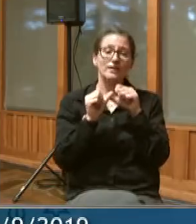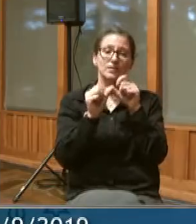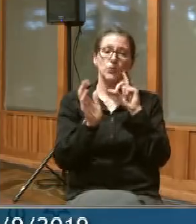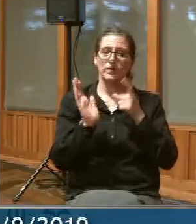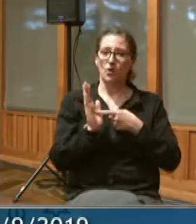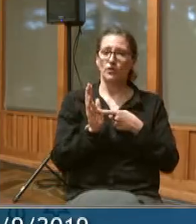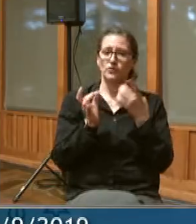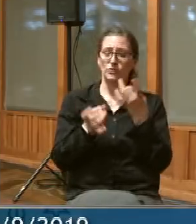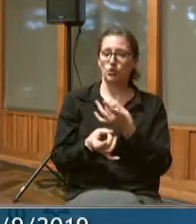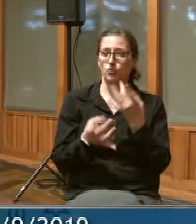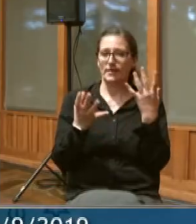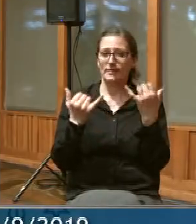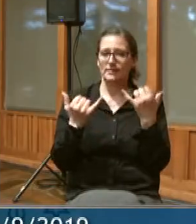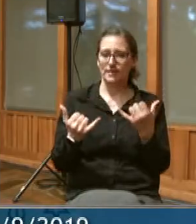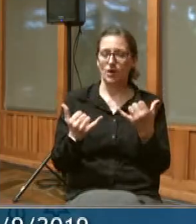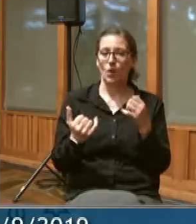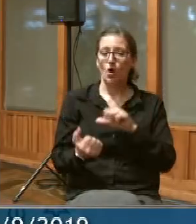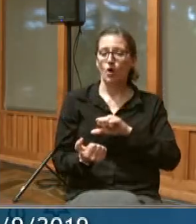UNDER HOUSING AND HOMELESSNESS WE CONTINUE TO ACKNOWLEDGE THAT